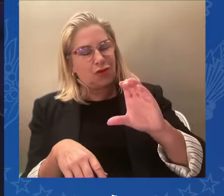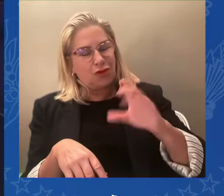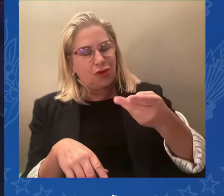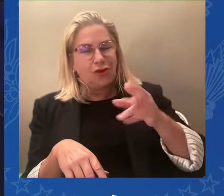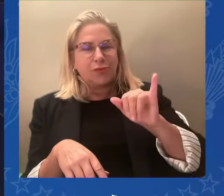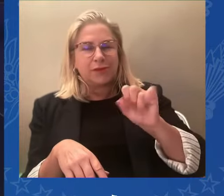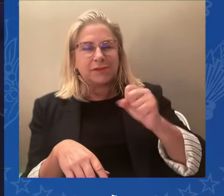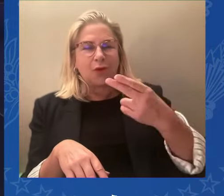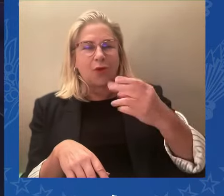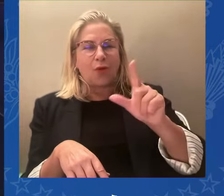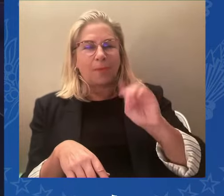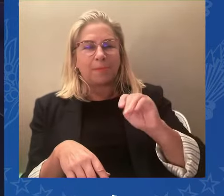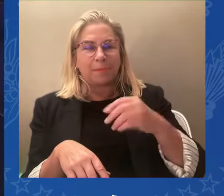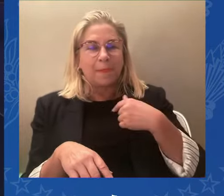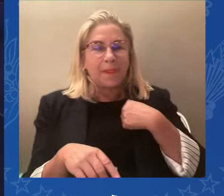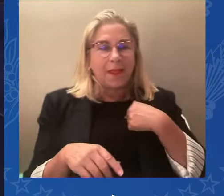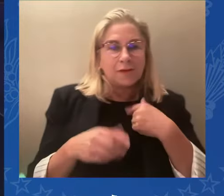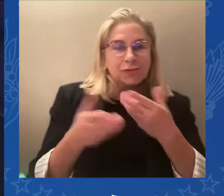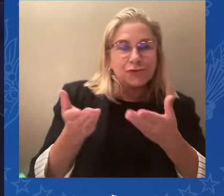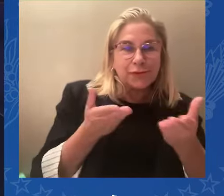She planted bushes full of mustard seed of faith.